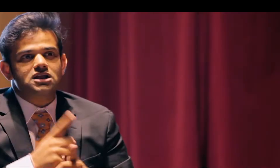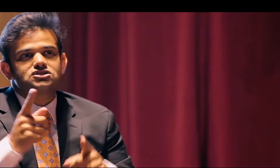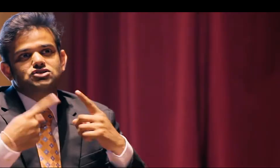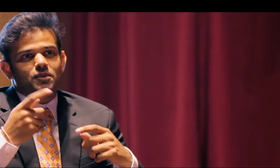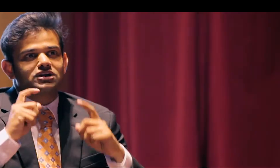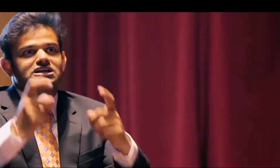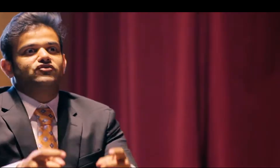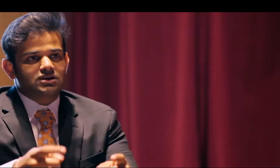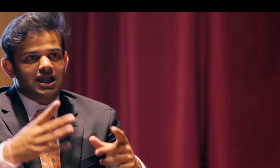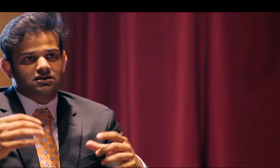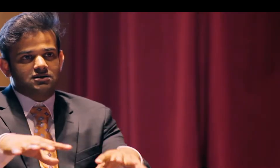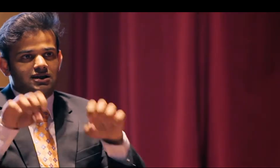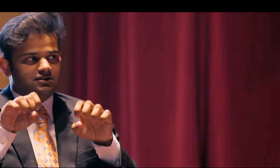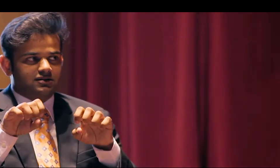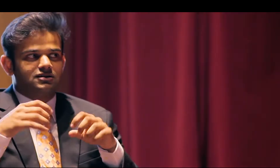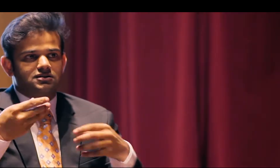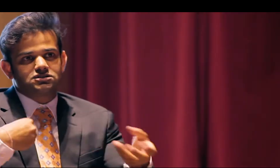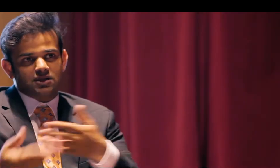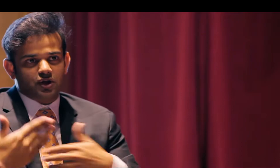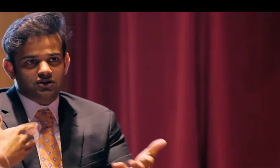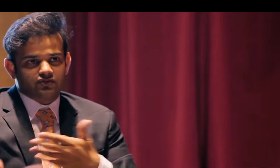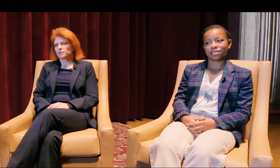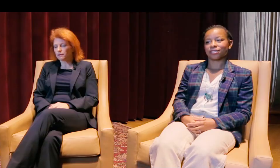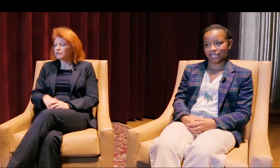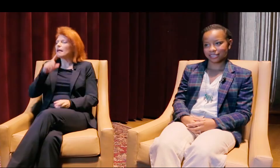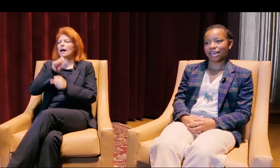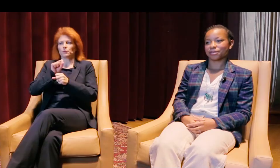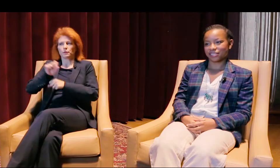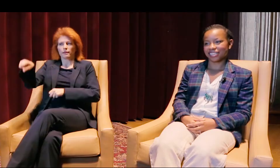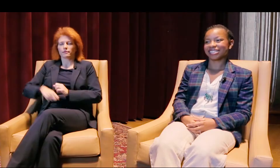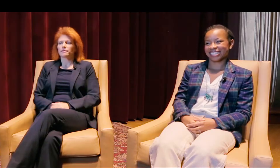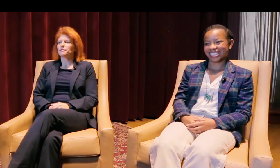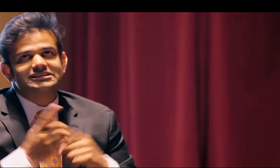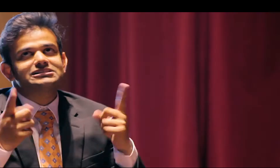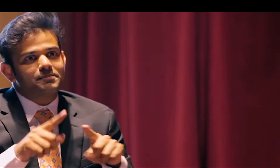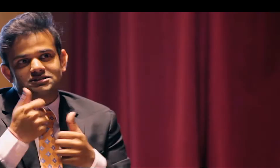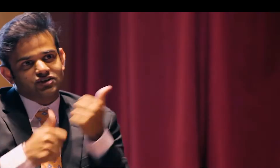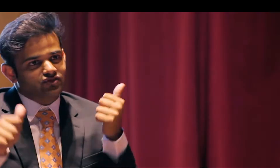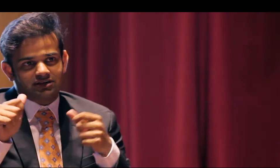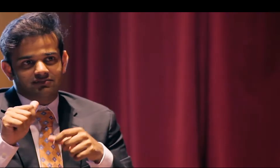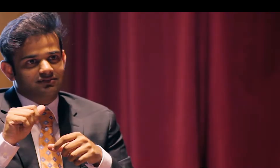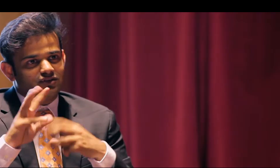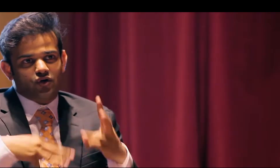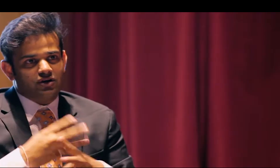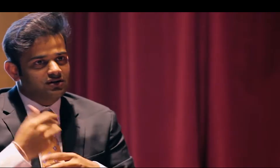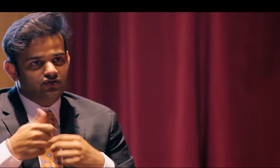(muffled speech) [Vai] Right, so it's about giving as well as taking. Absolutely, absolutely. (muffled speech)